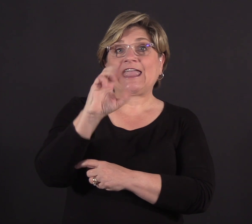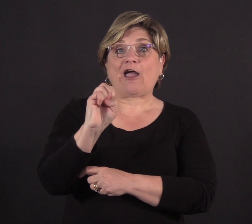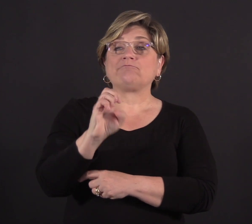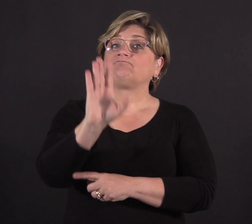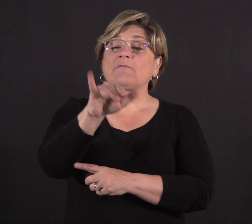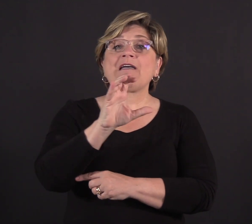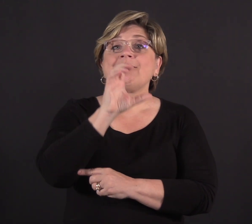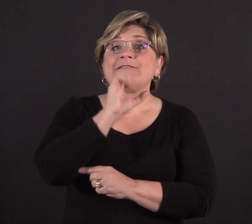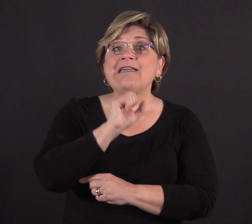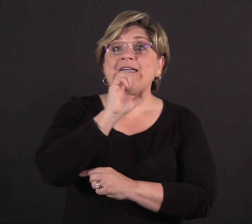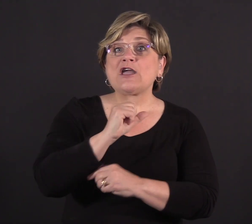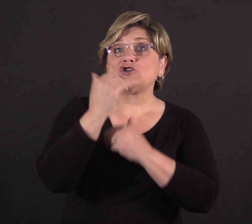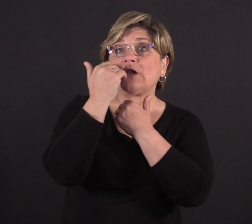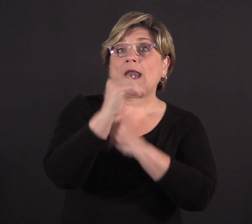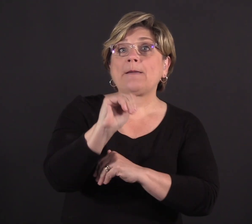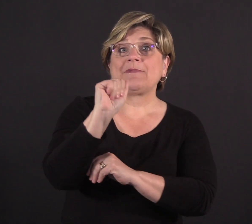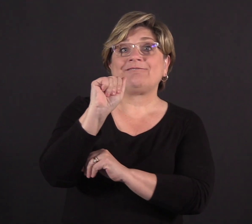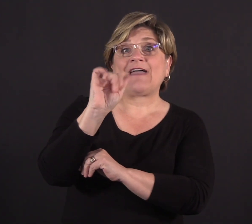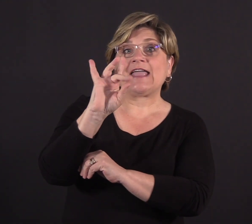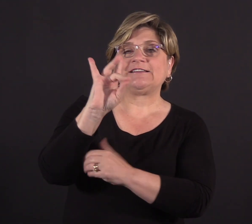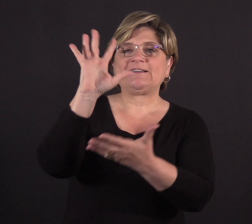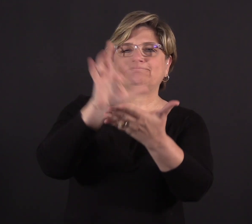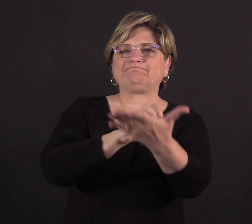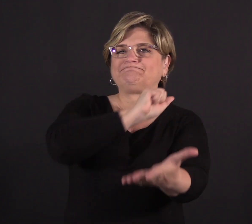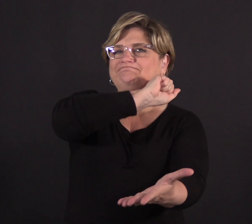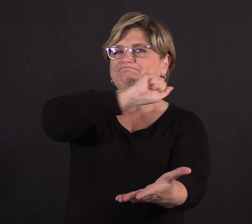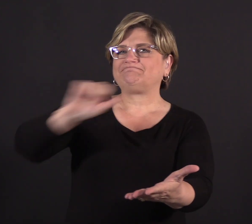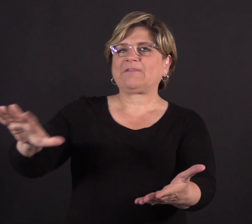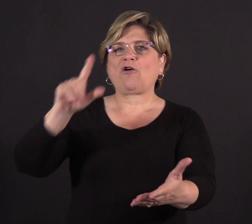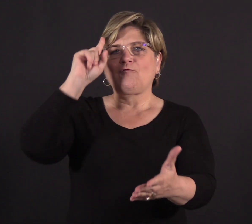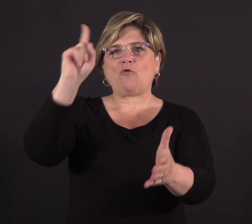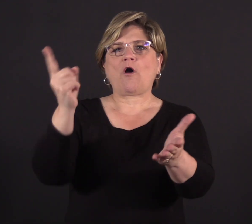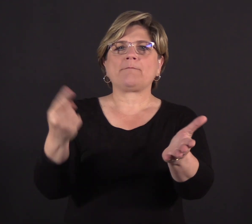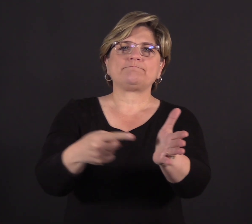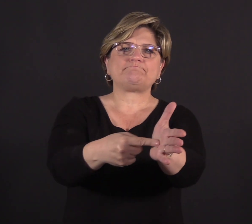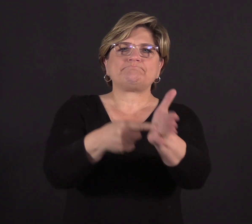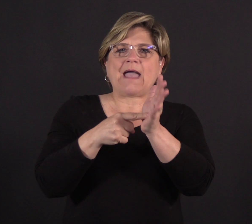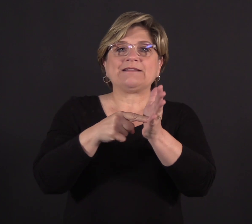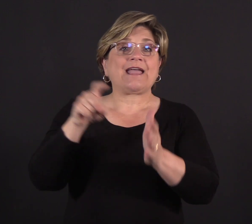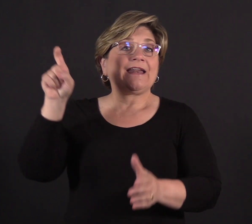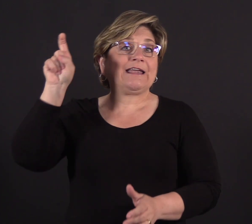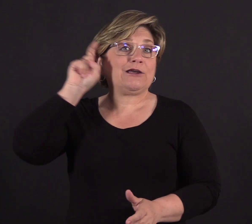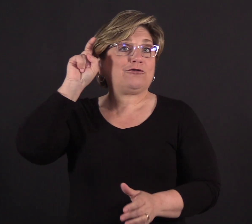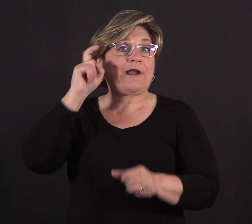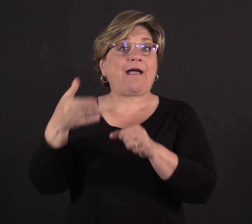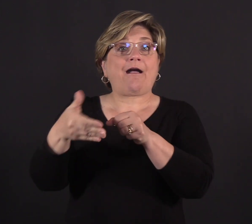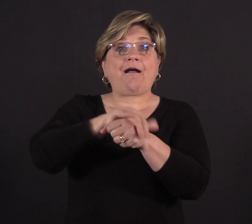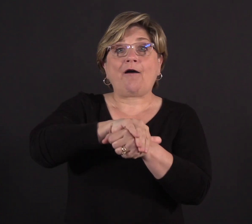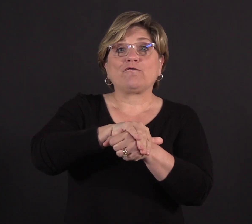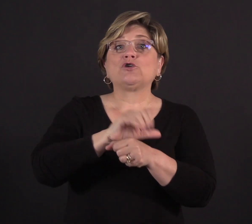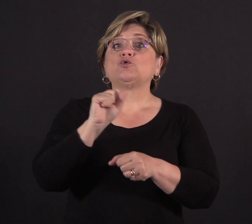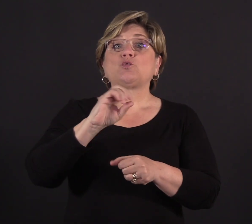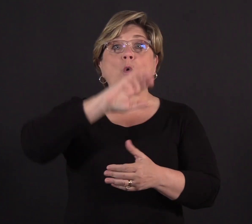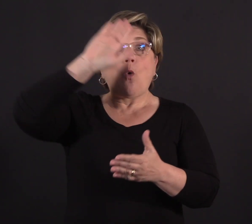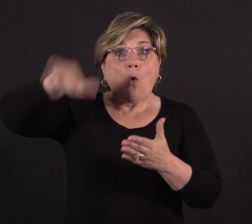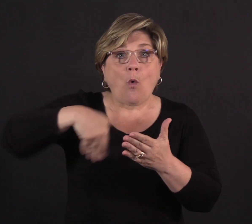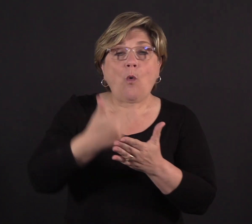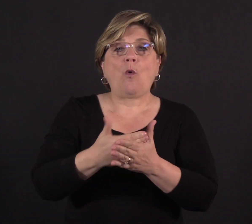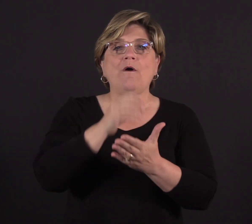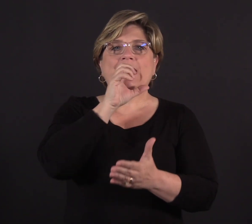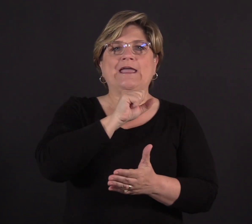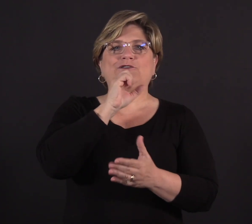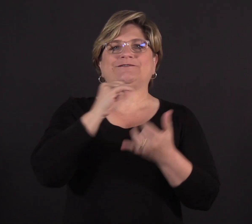The age limit of 18 was removed for mandated hearing aid coverage so that all ages are now